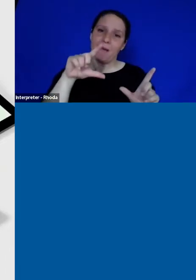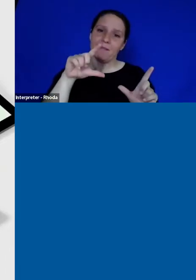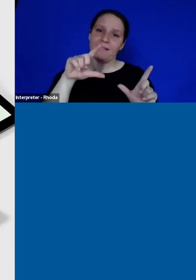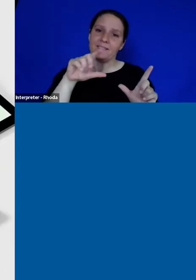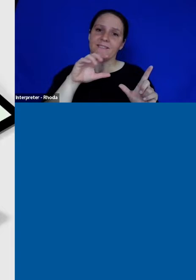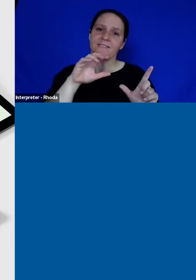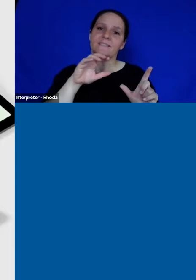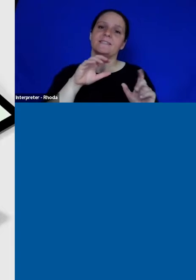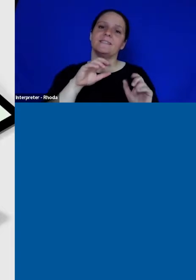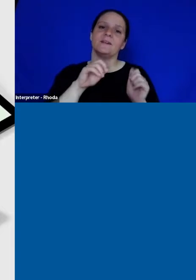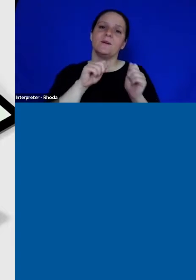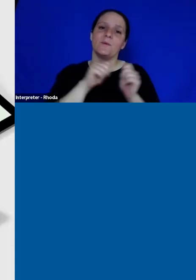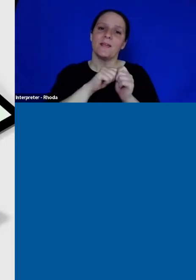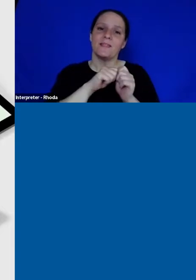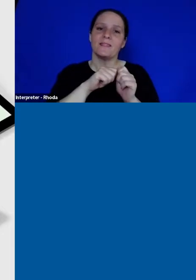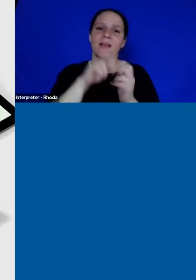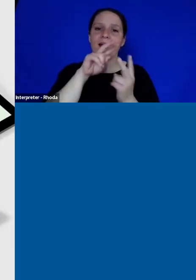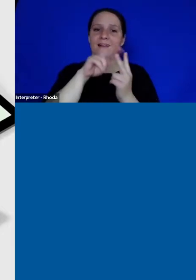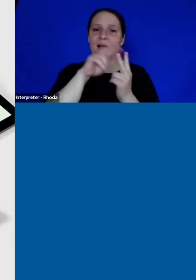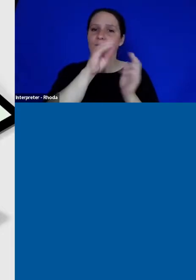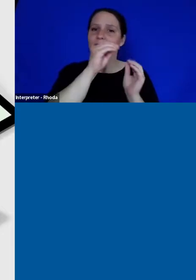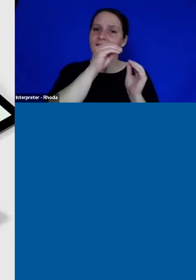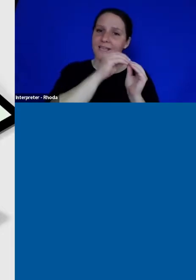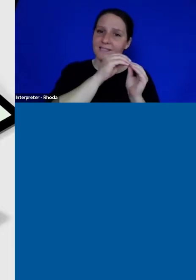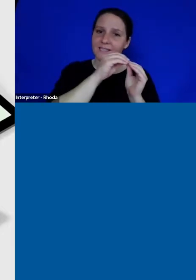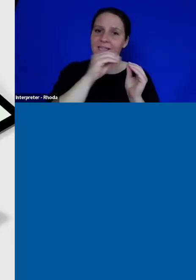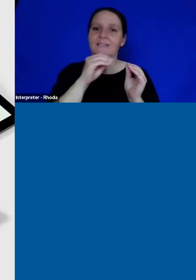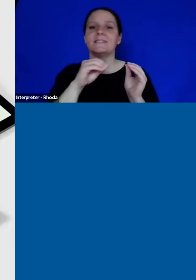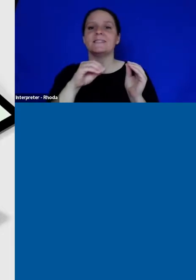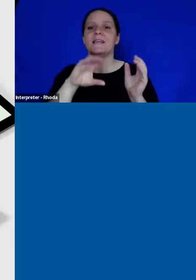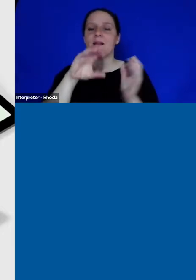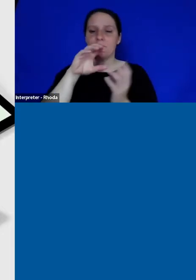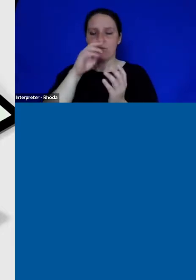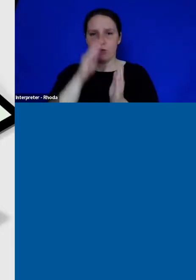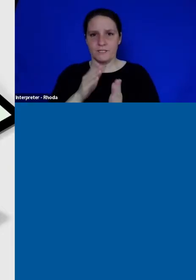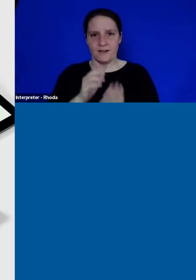The flat phone with a disability activism mural, including a wheelchair user, blind person,